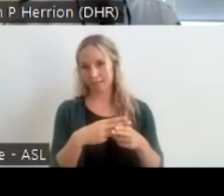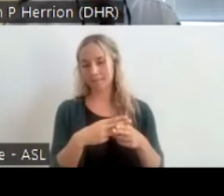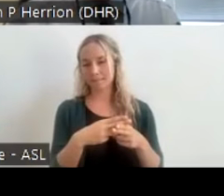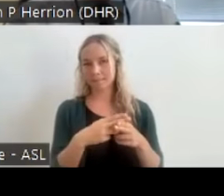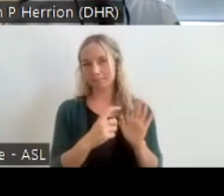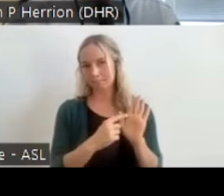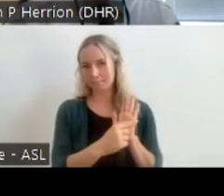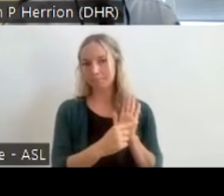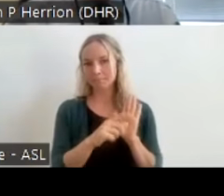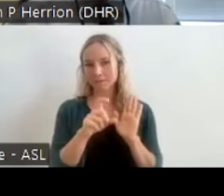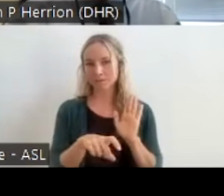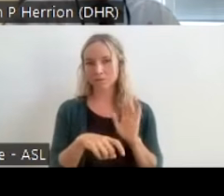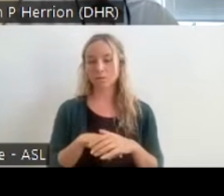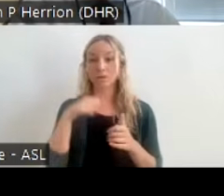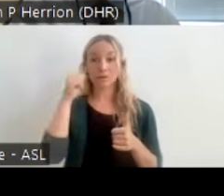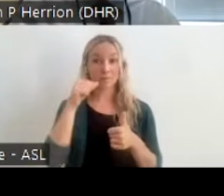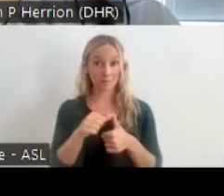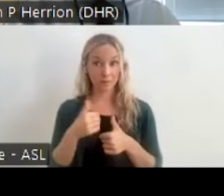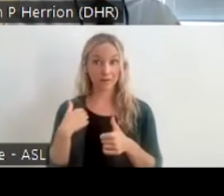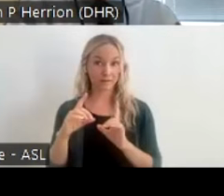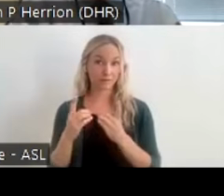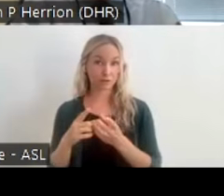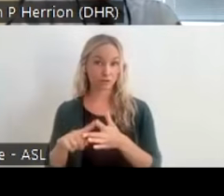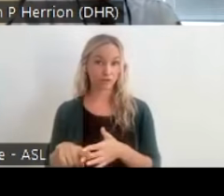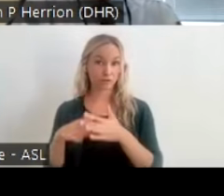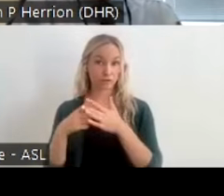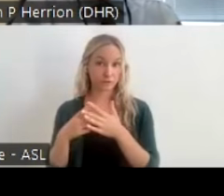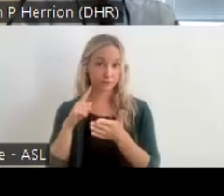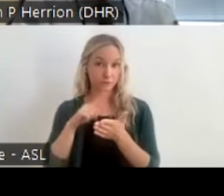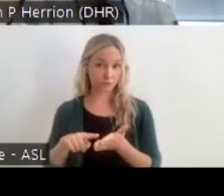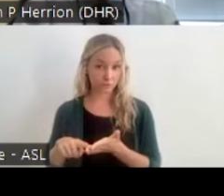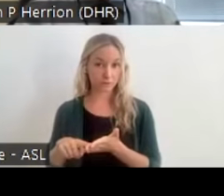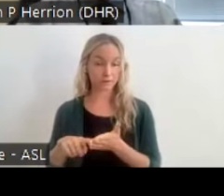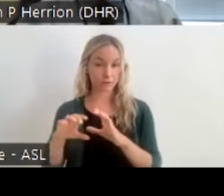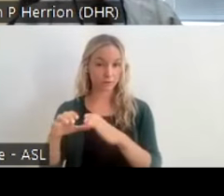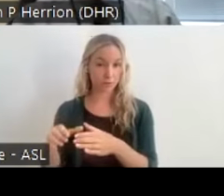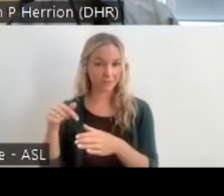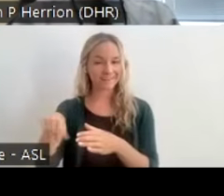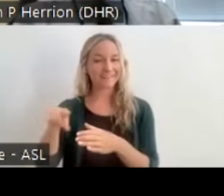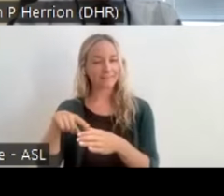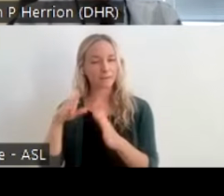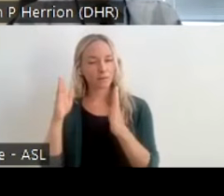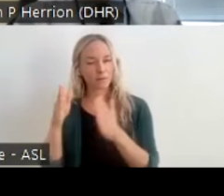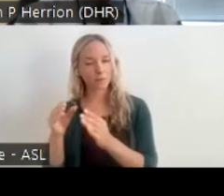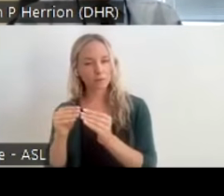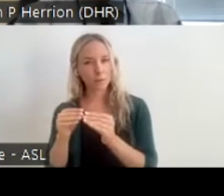practice work of discrimination, If this is a very individualized situation, they're probably not going to be available to assist with that and the person will have